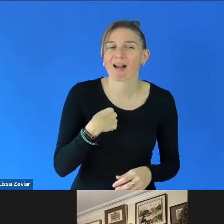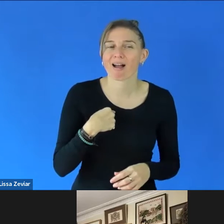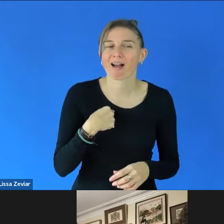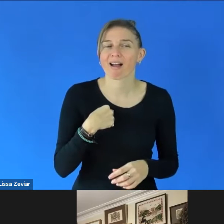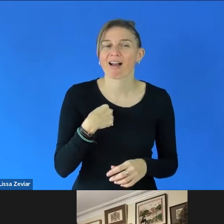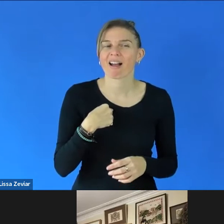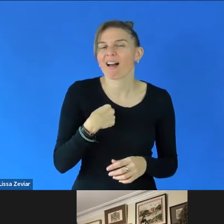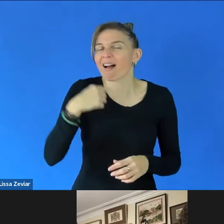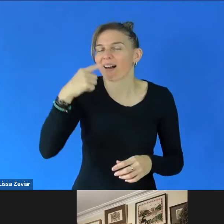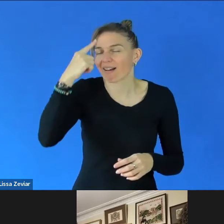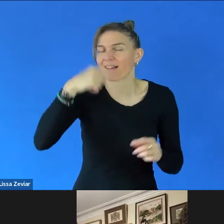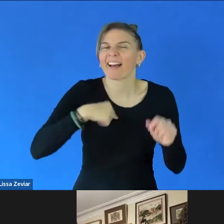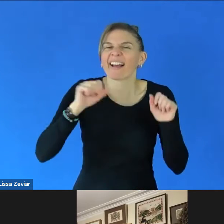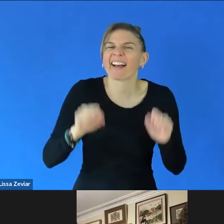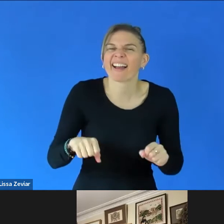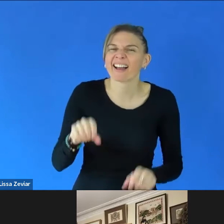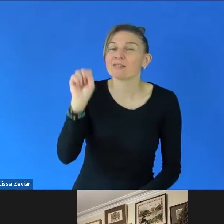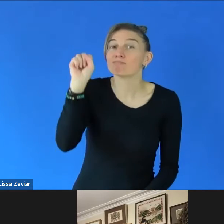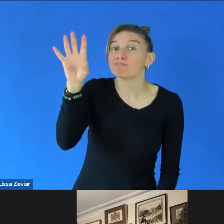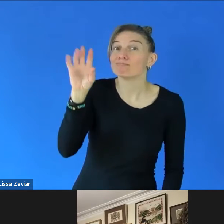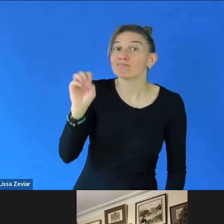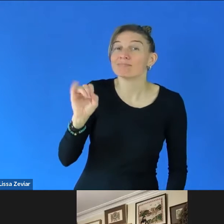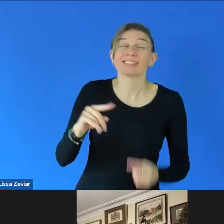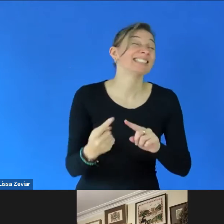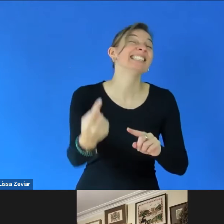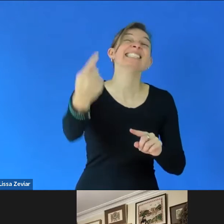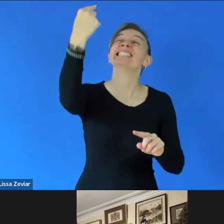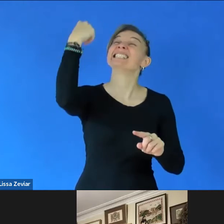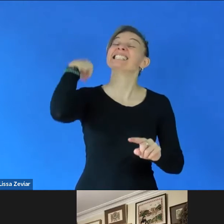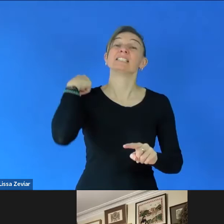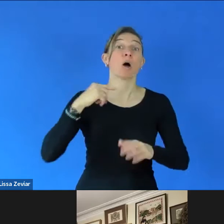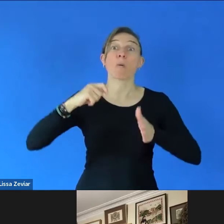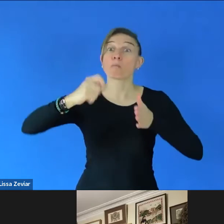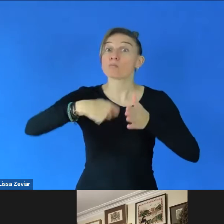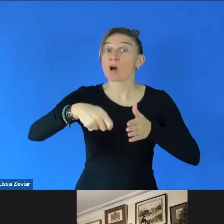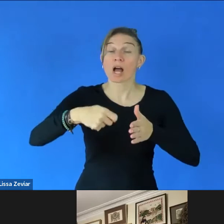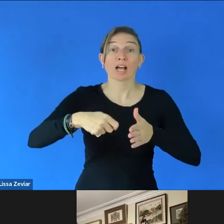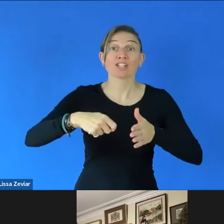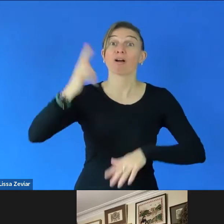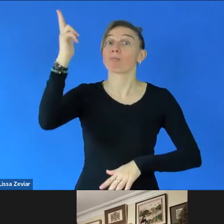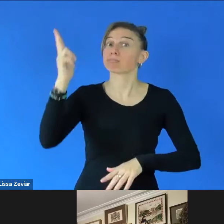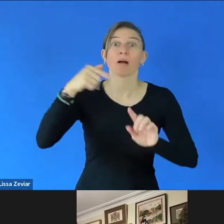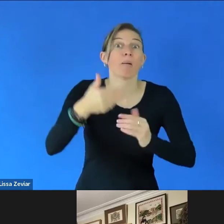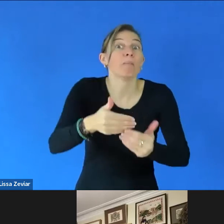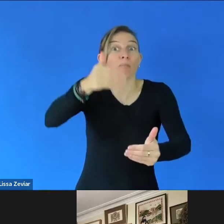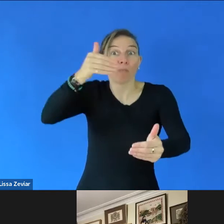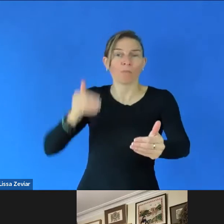I raised at the beginning, before the project started, on what we thought what it was going to deliver.